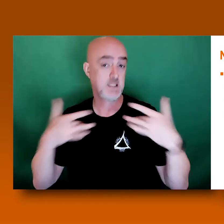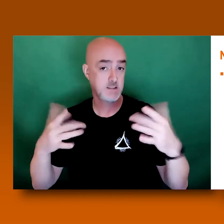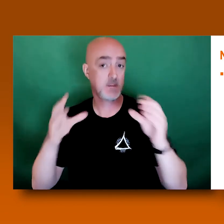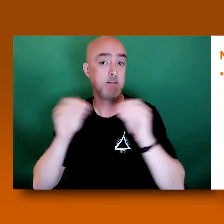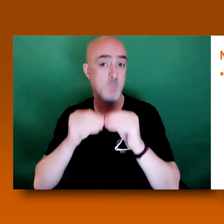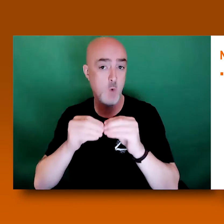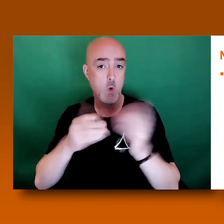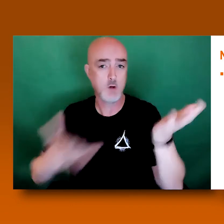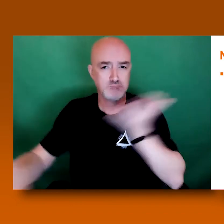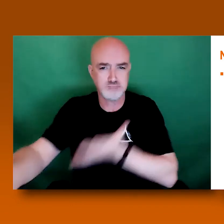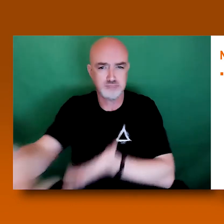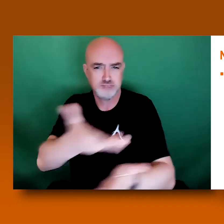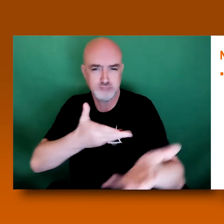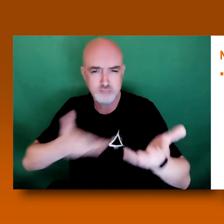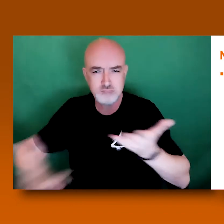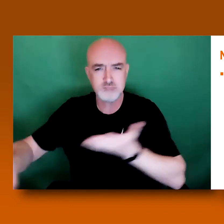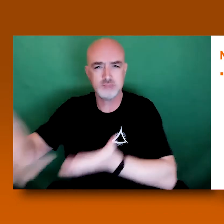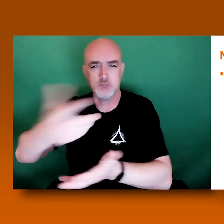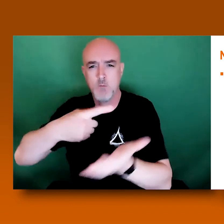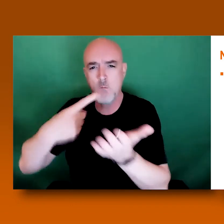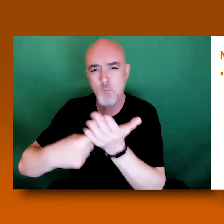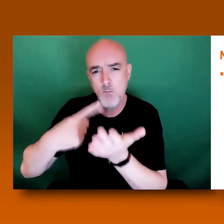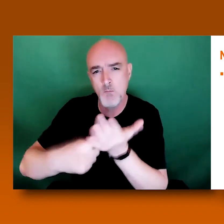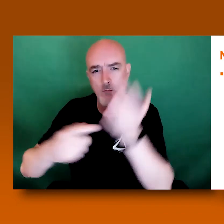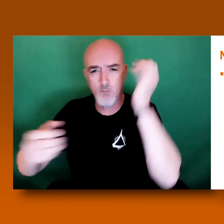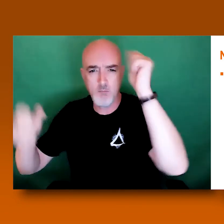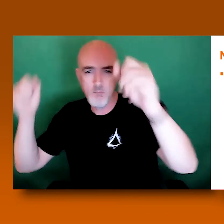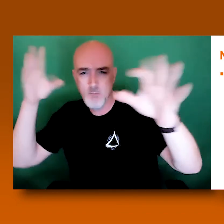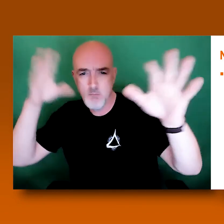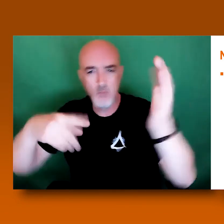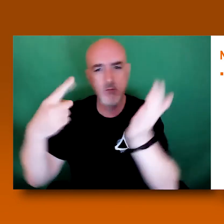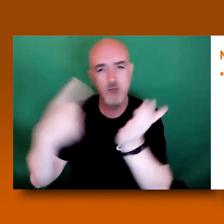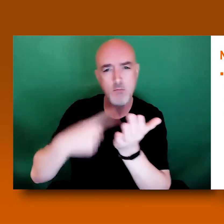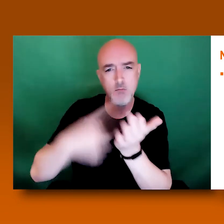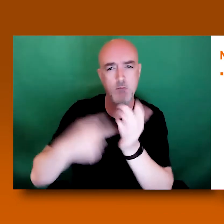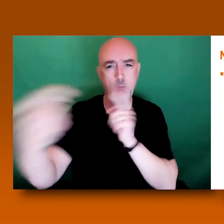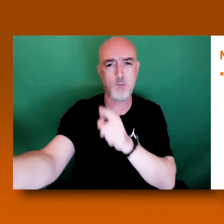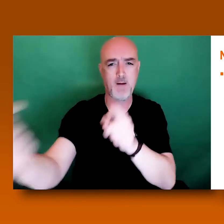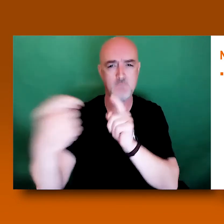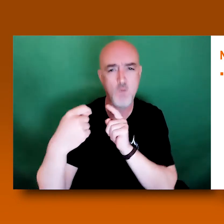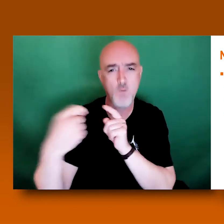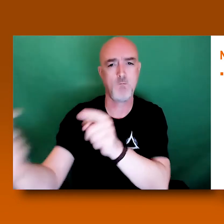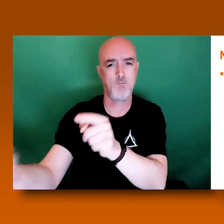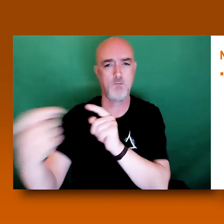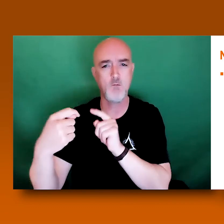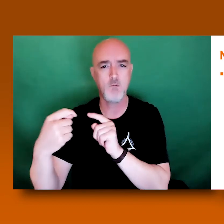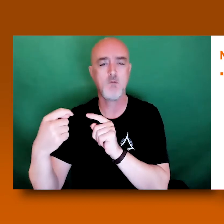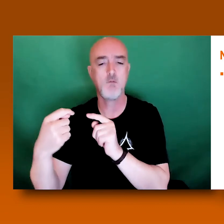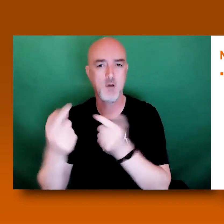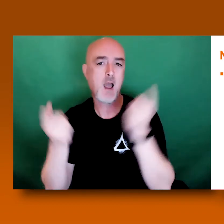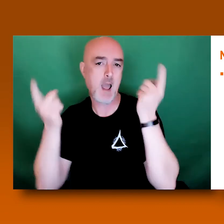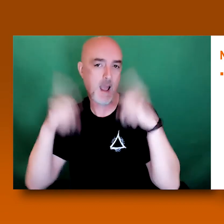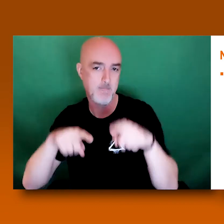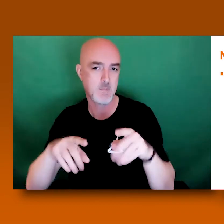there's a lot more collaboration, discussion, and interaction at large, which will then cause